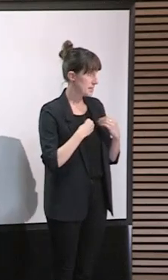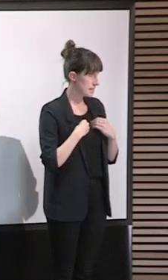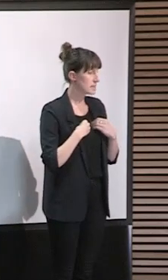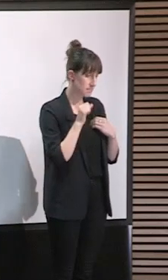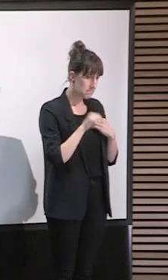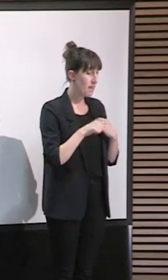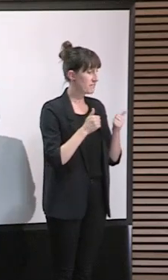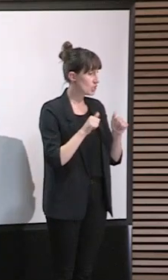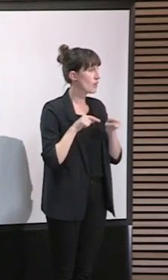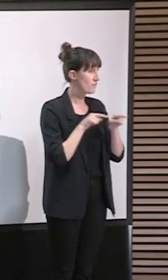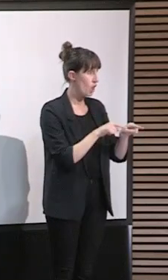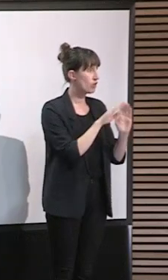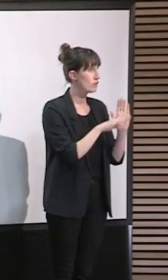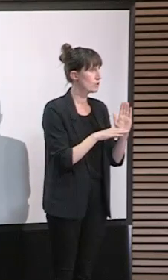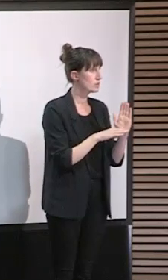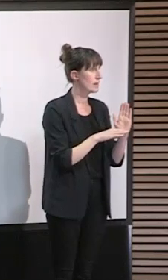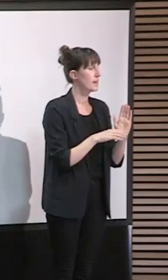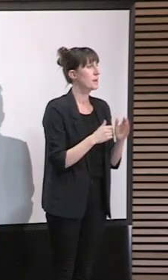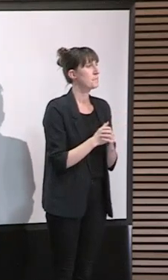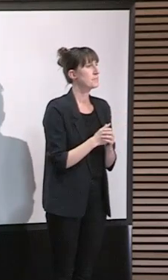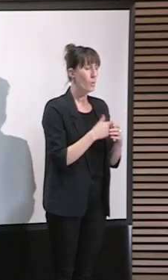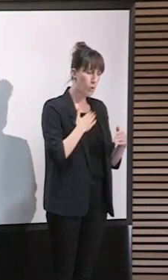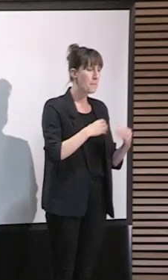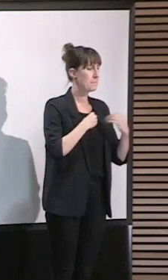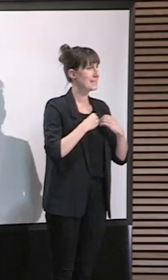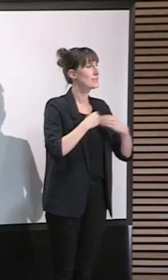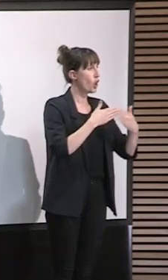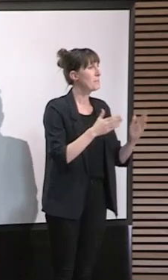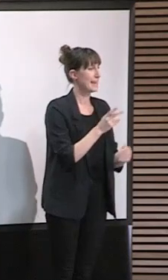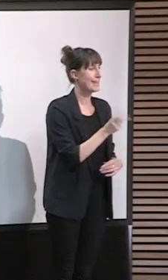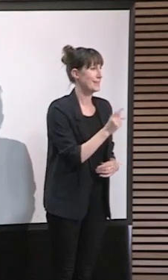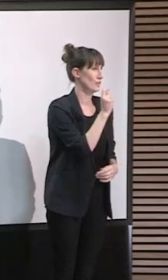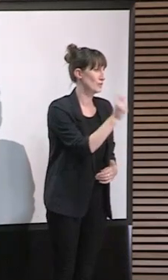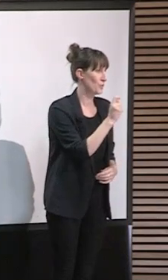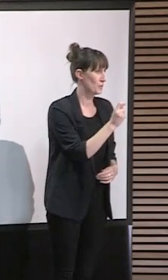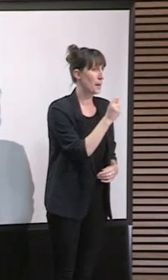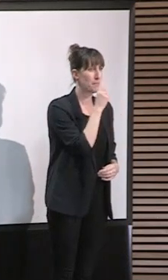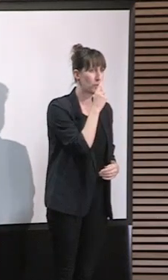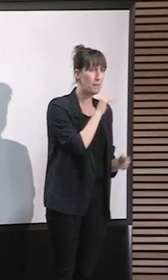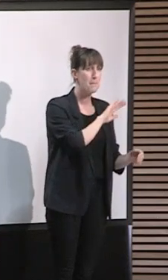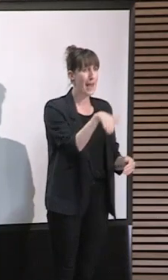on all of us to do our part here, to follow the rules. We want to get businesses open